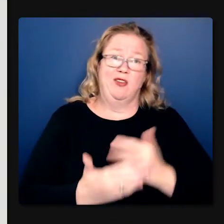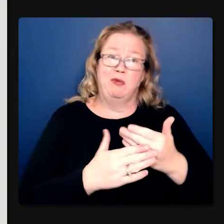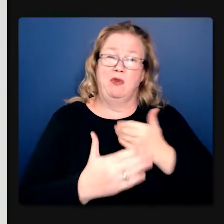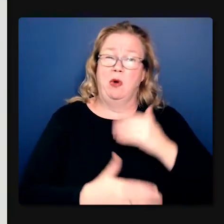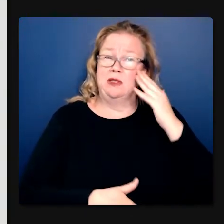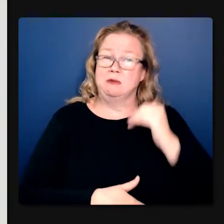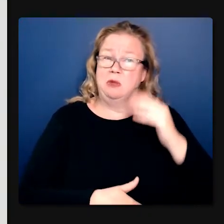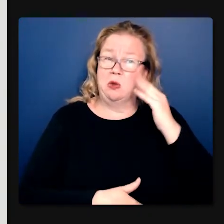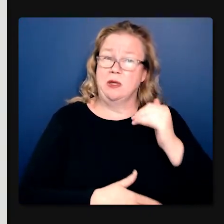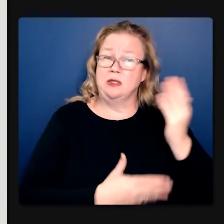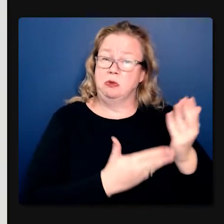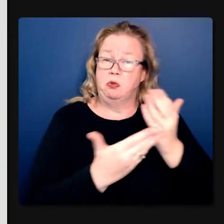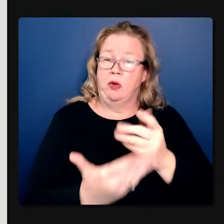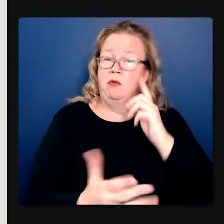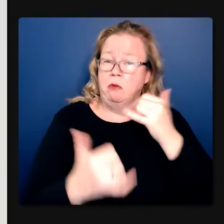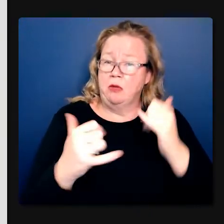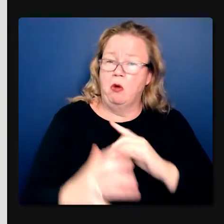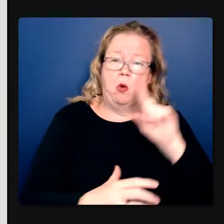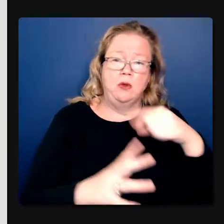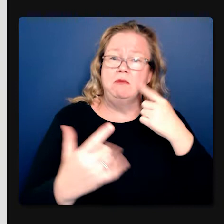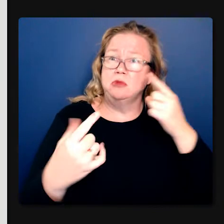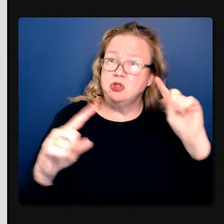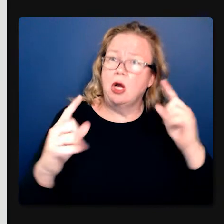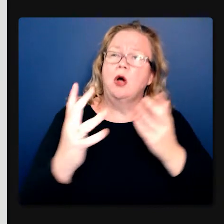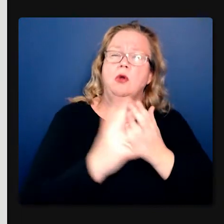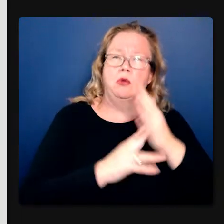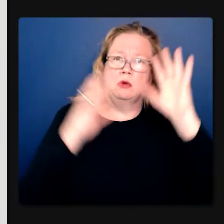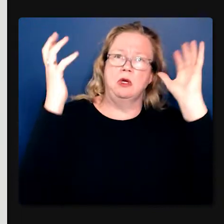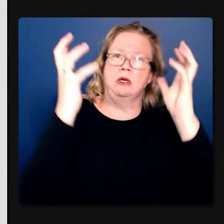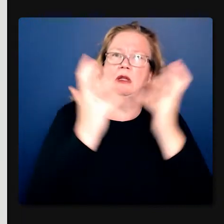to players that can only be achieved with cloud technology.